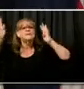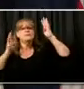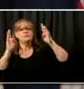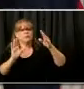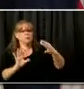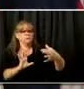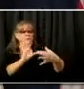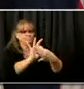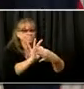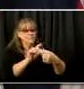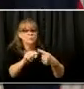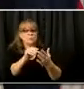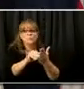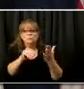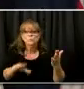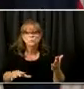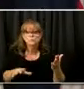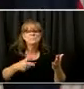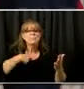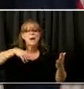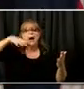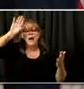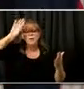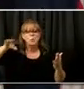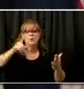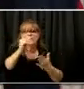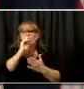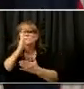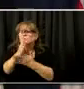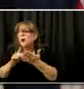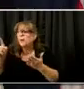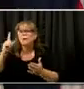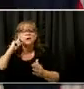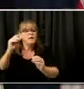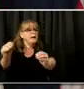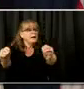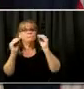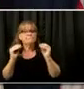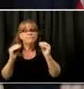and creating a sense of belonging because that is so important during this time of isolation